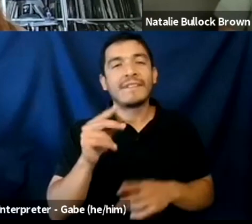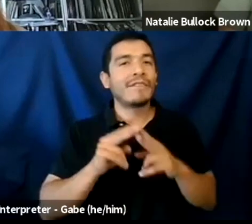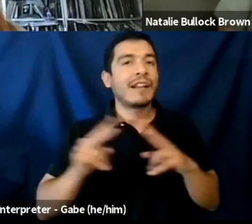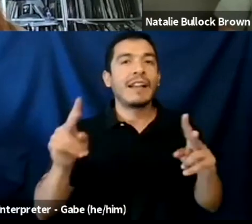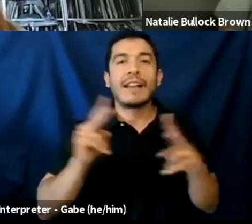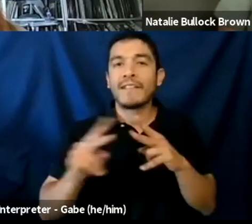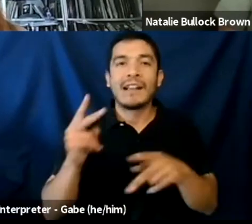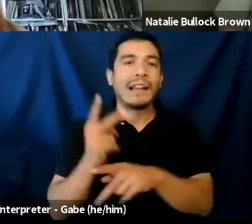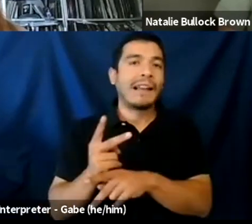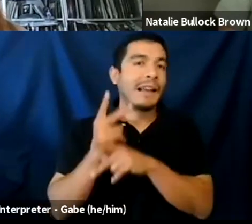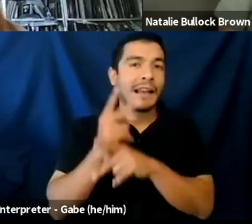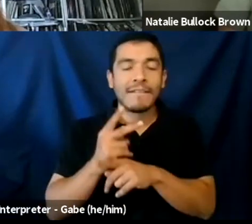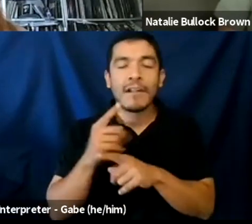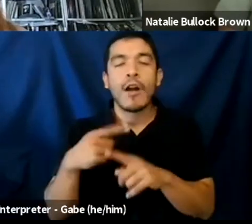when it comes to children at FRONTLINE.